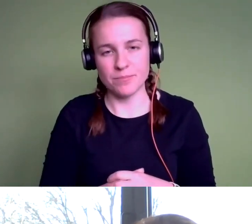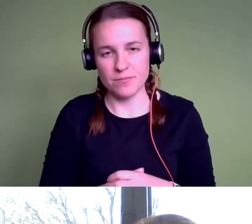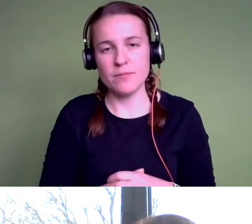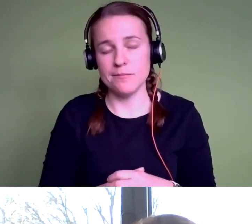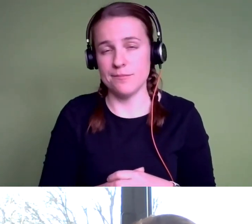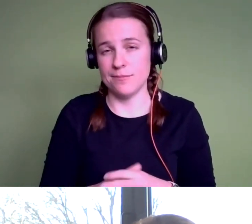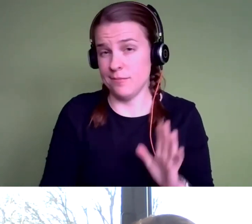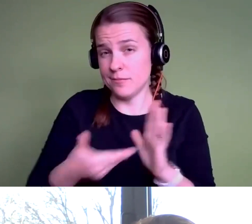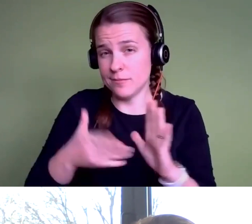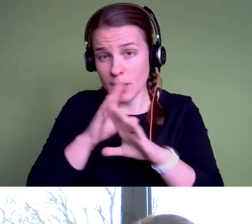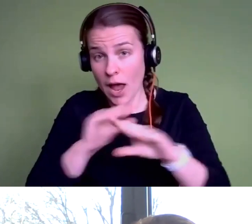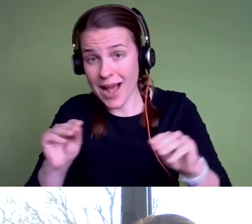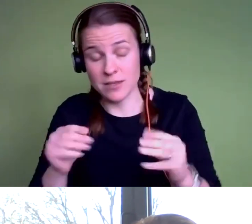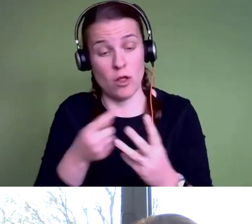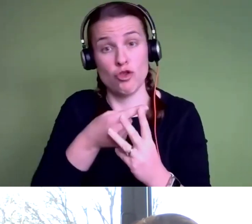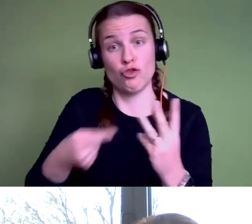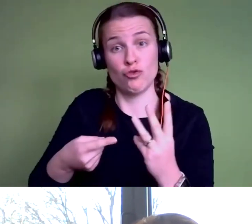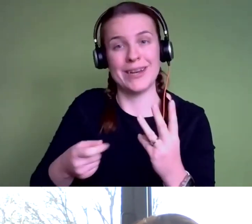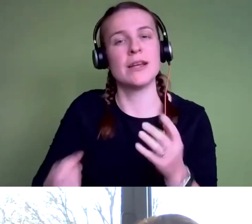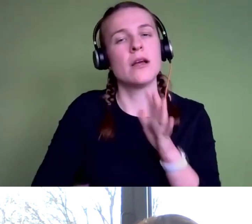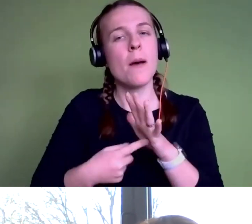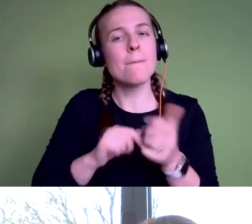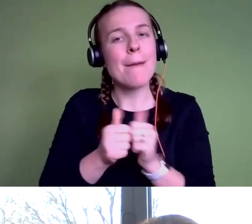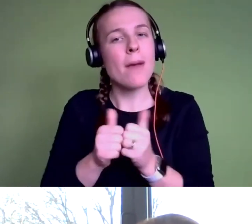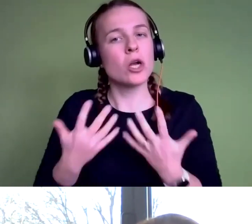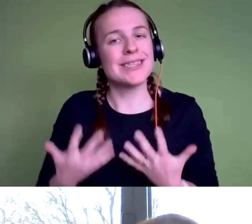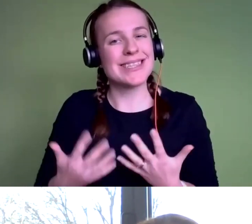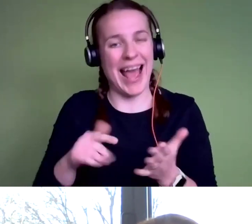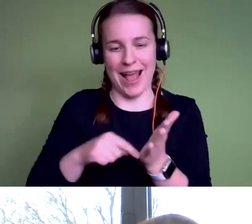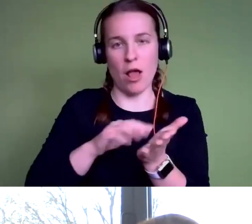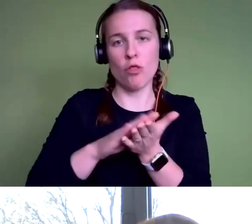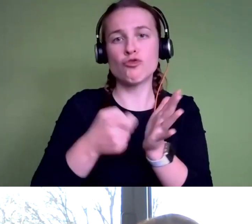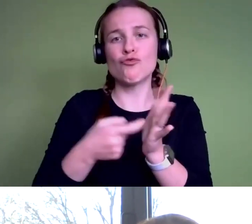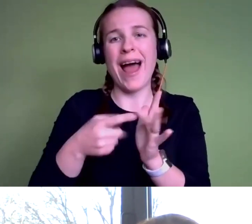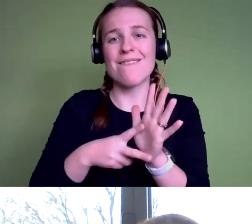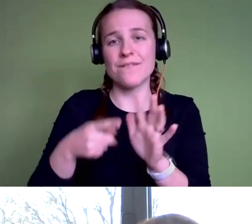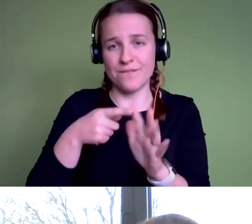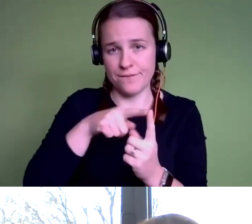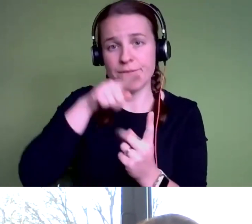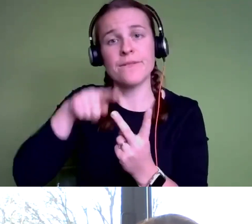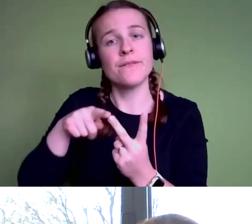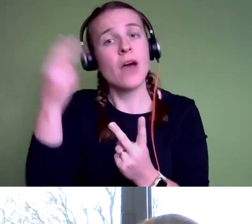from Thriving a moment, who you are, what's your involvement